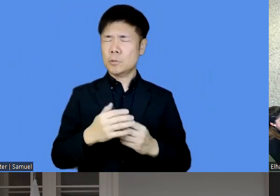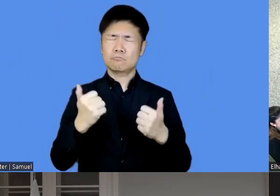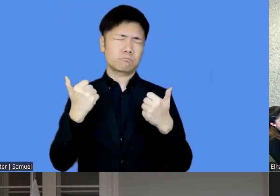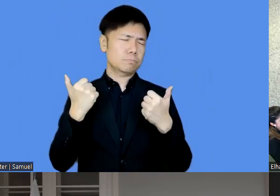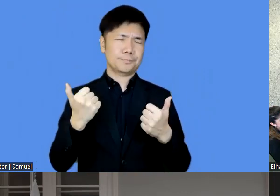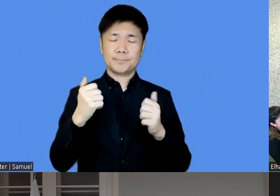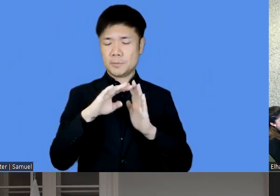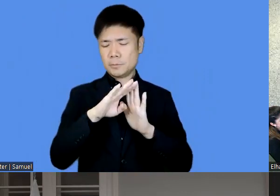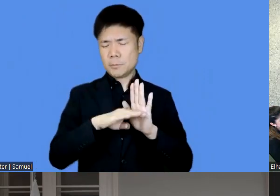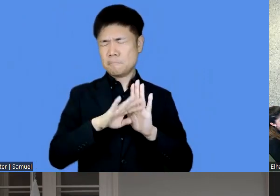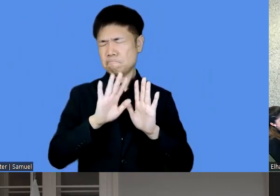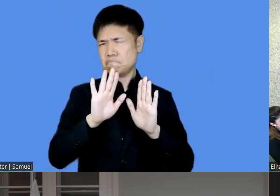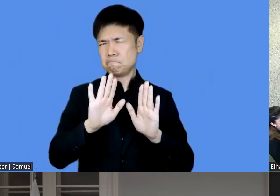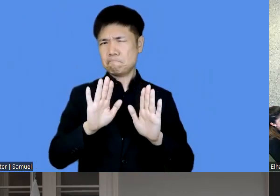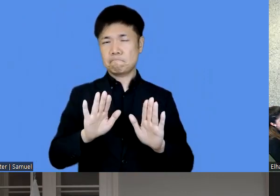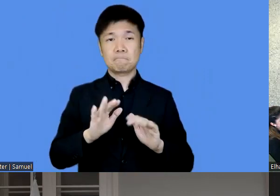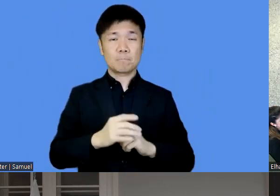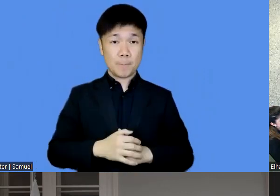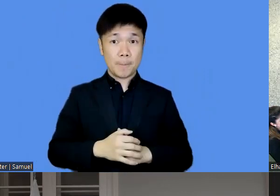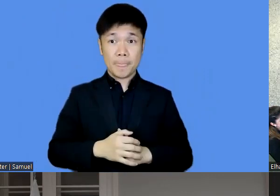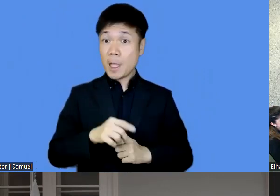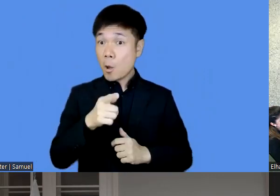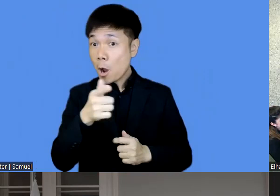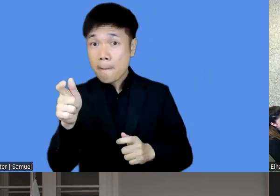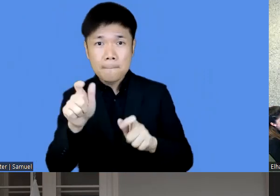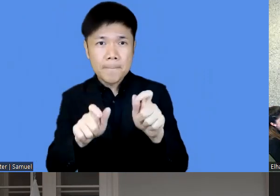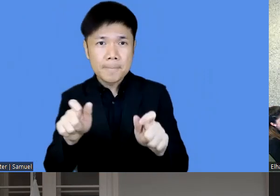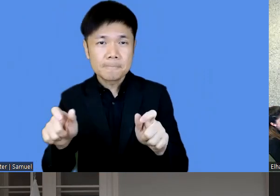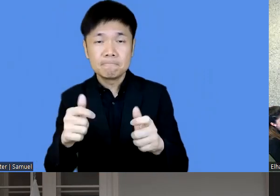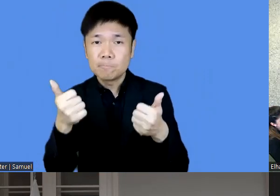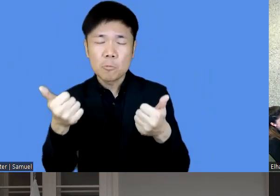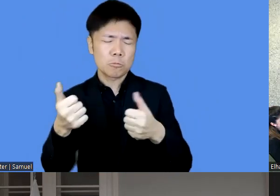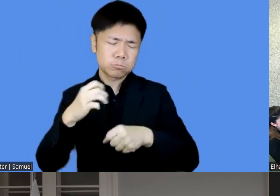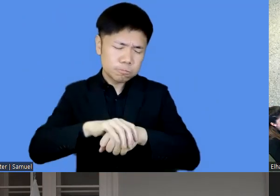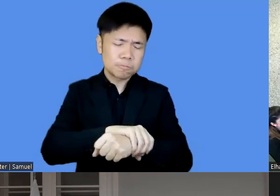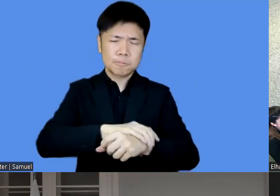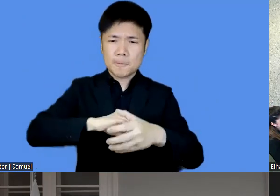I see some colleagues who were in the group of friends working on these issues constantly,